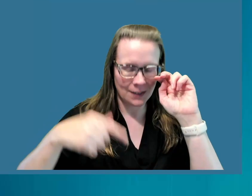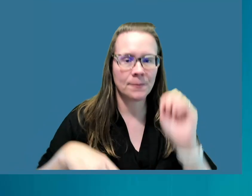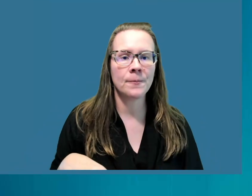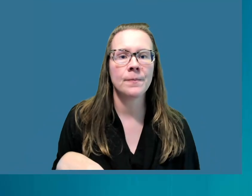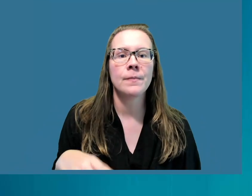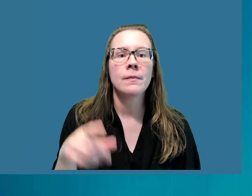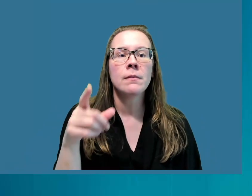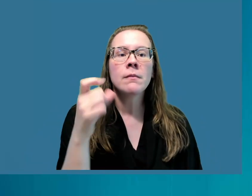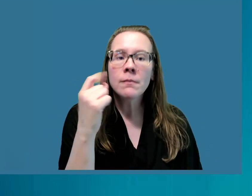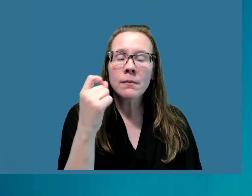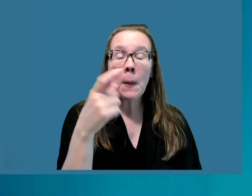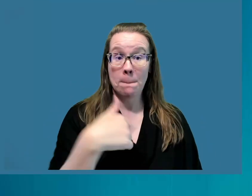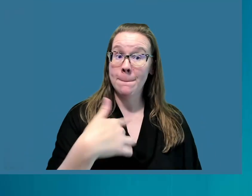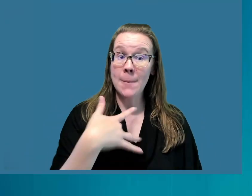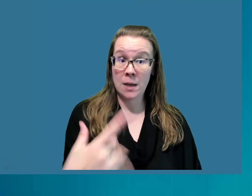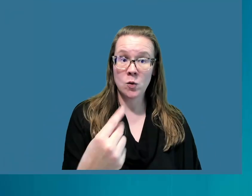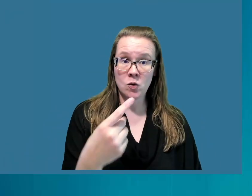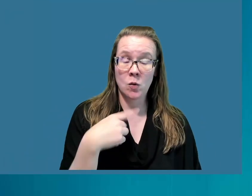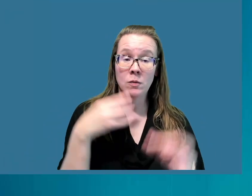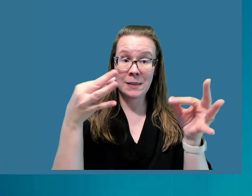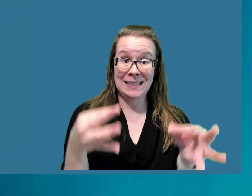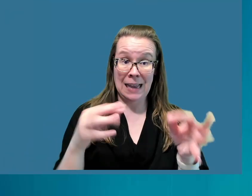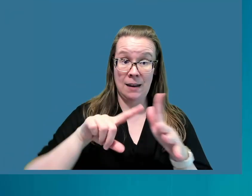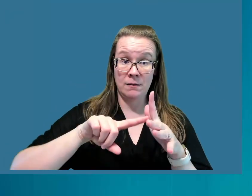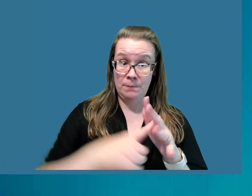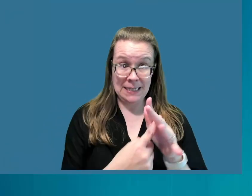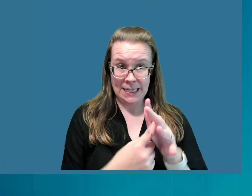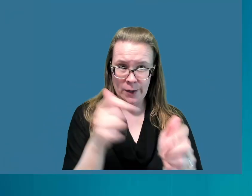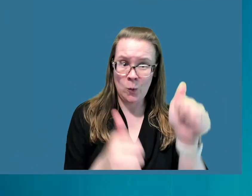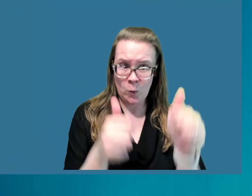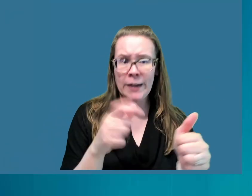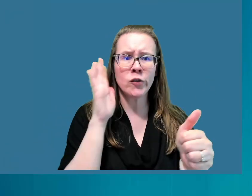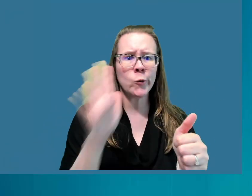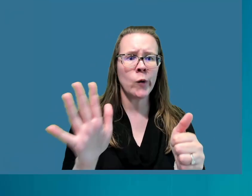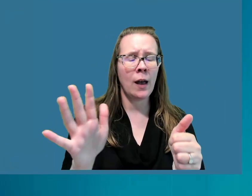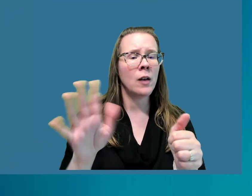So if I'm smart and strategic, which I try to be (but not always), I try to--if I have an